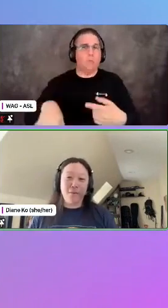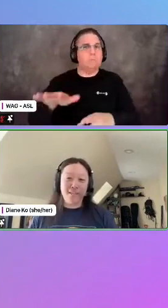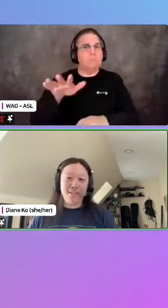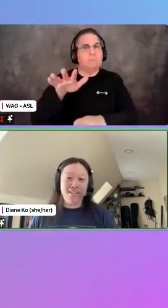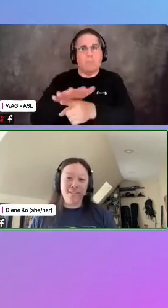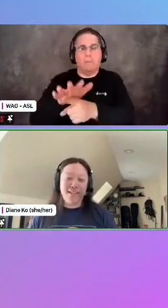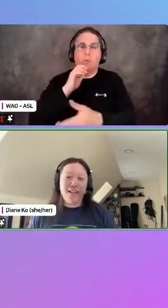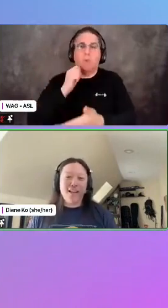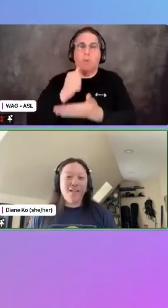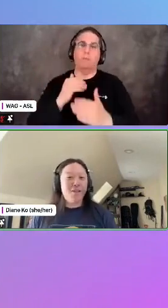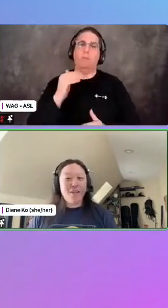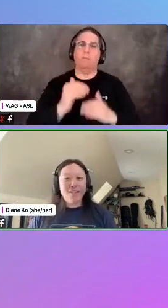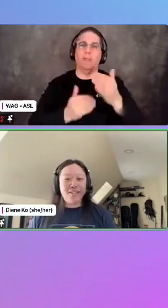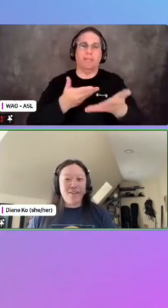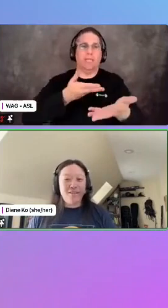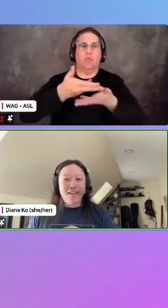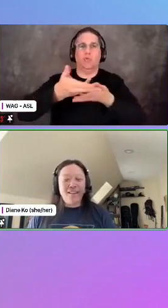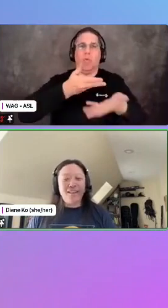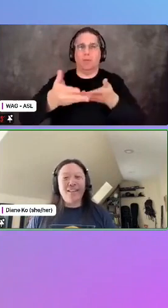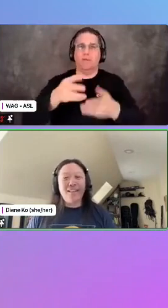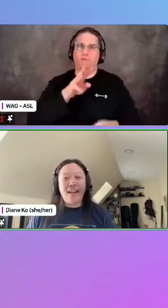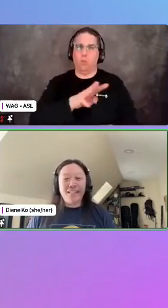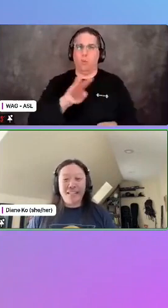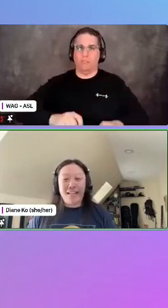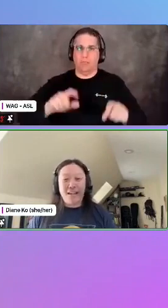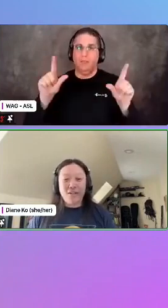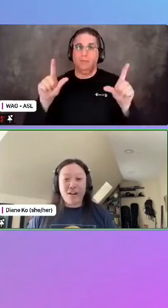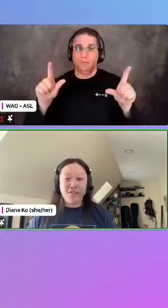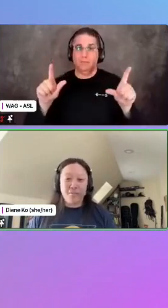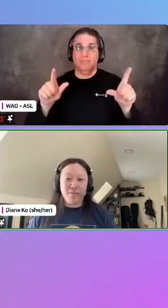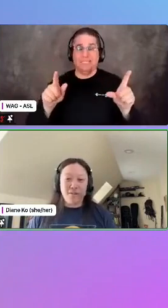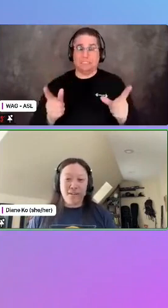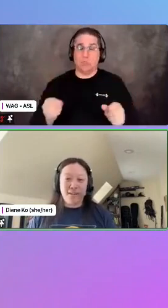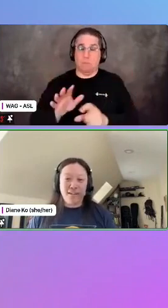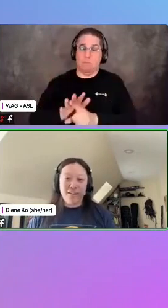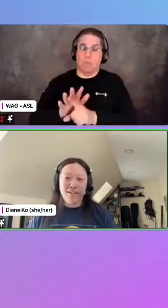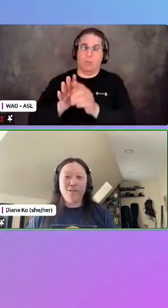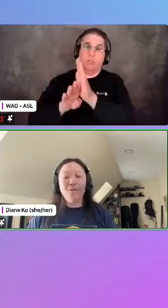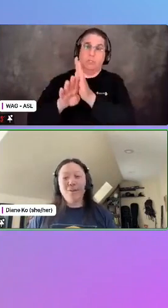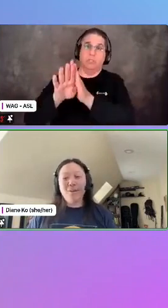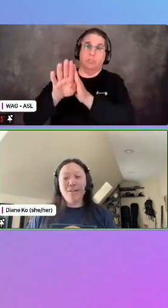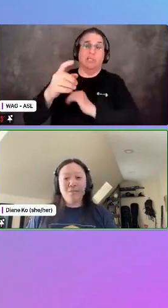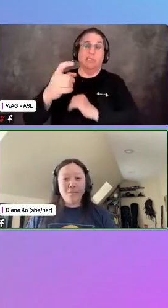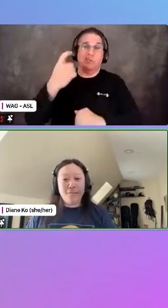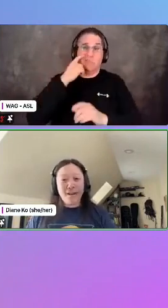Tilly pick I am from Supporting I will be accessibility in React: The difficulties and